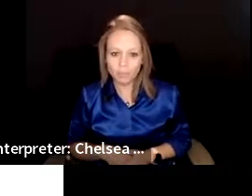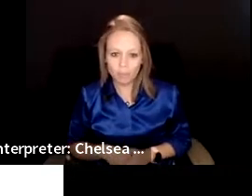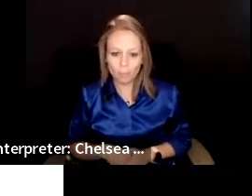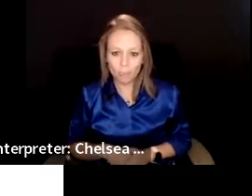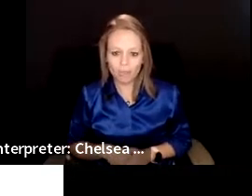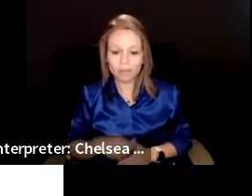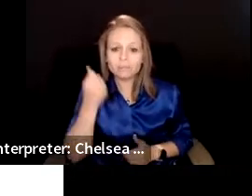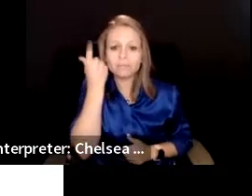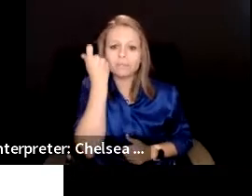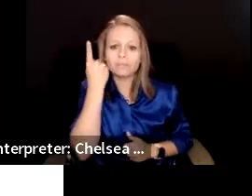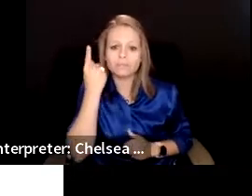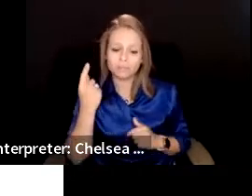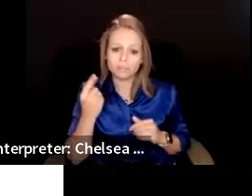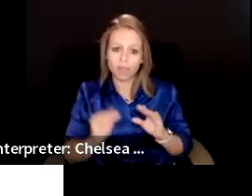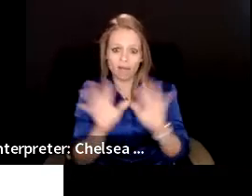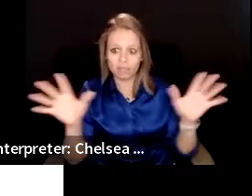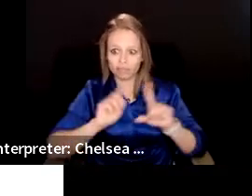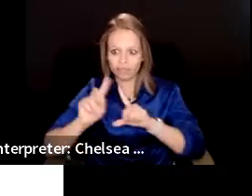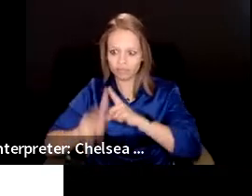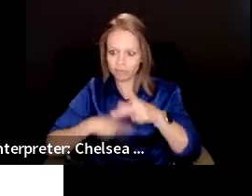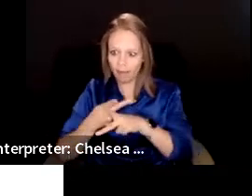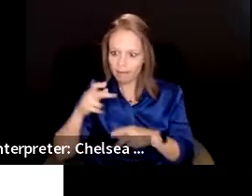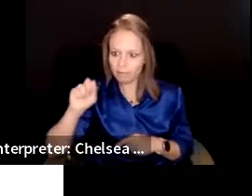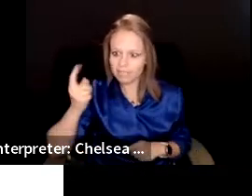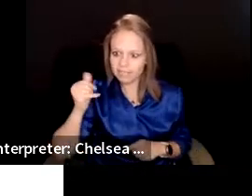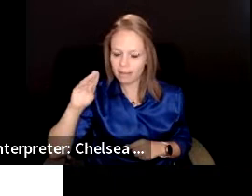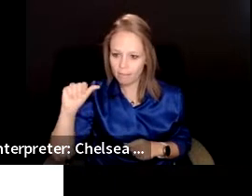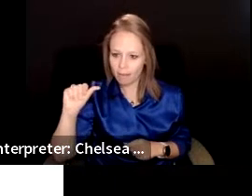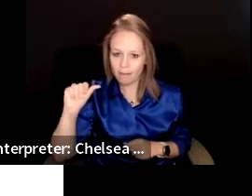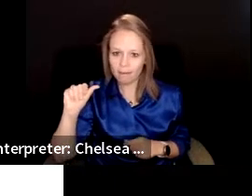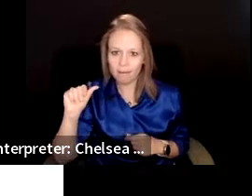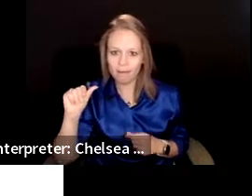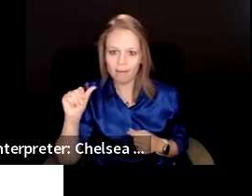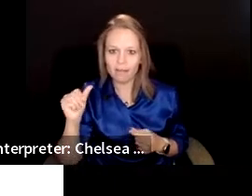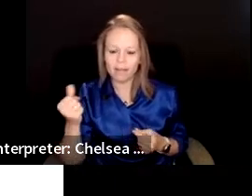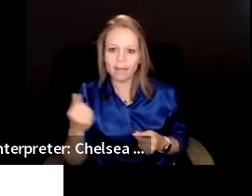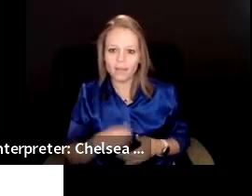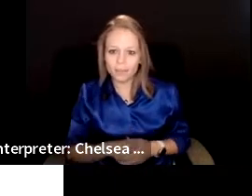there are different types of stigma and stigma against medications and opioid disuse disorder and a topic which you are all familiar of.